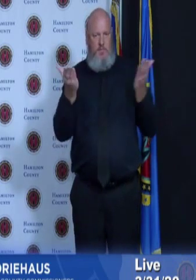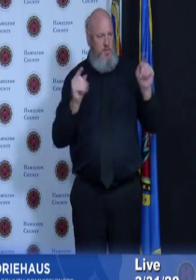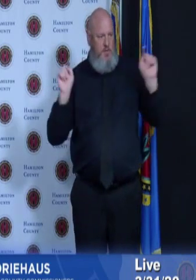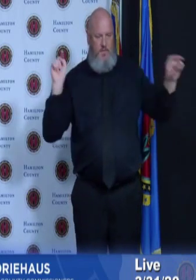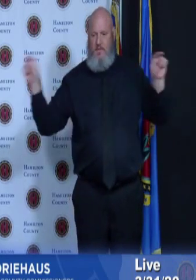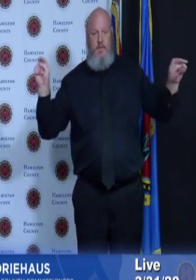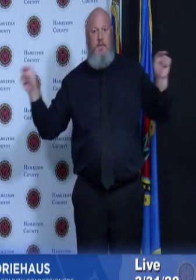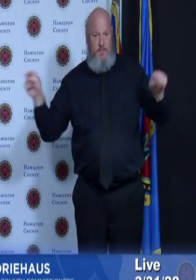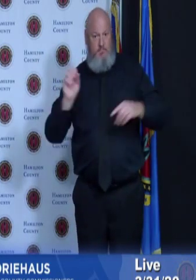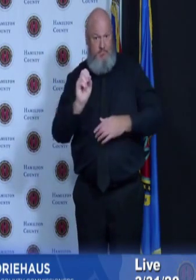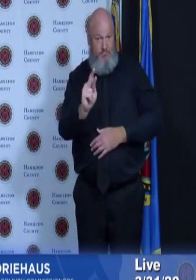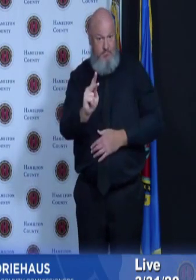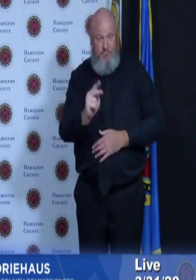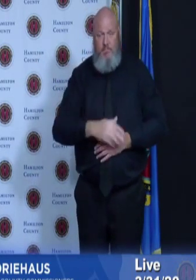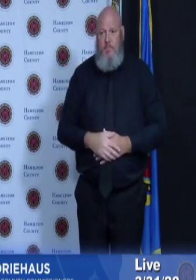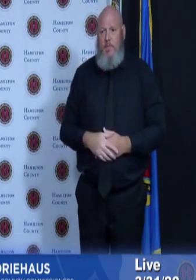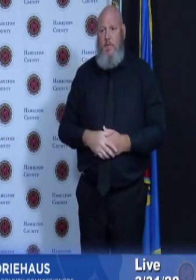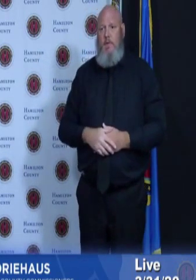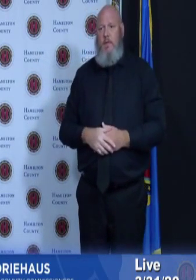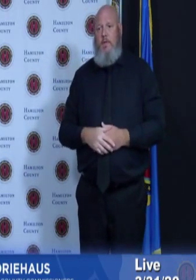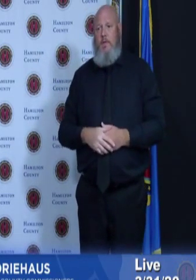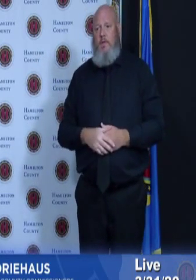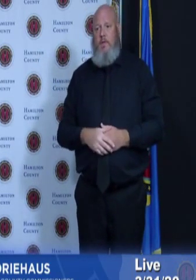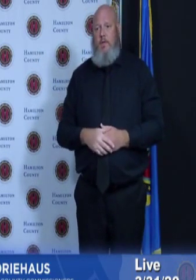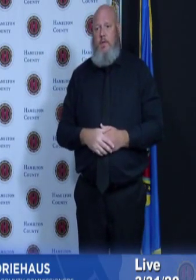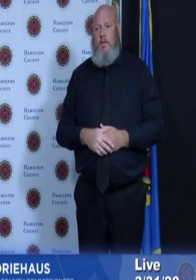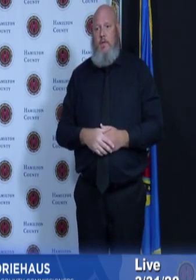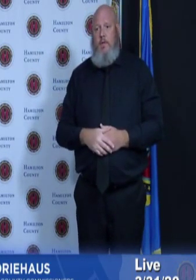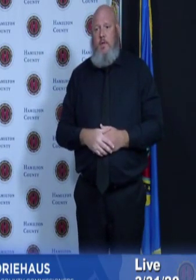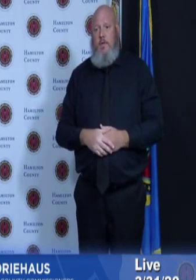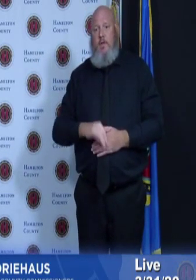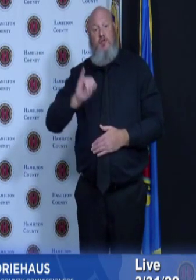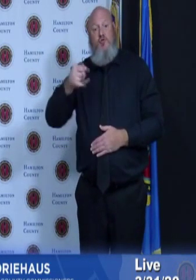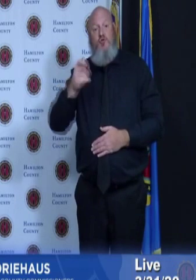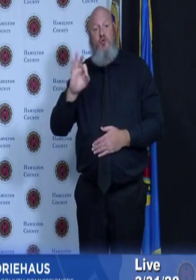the other elected officials throughout the county to get a work plan from all